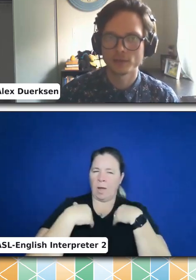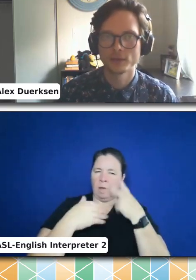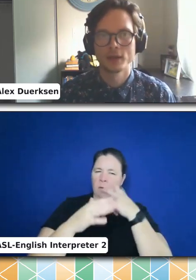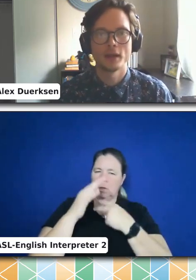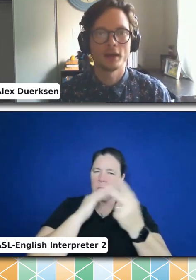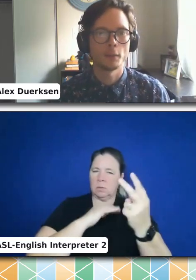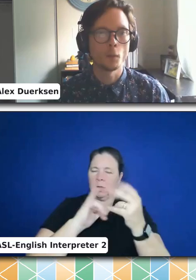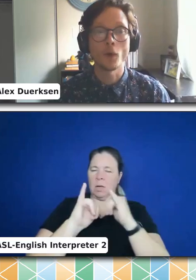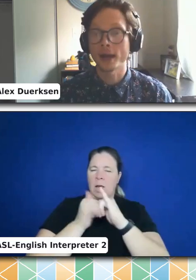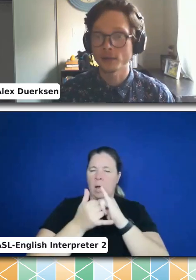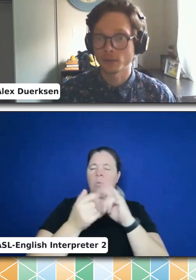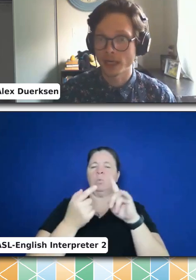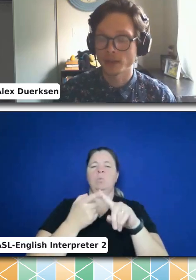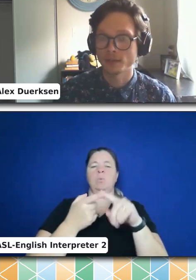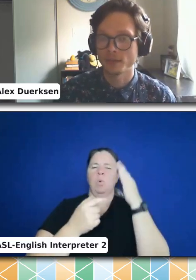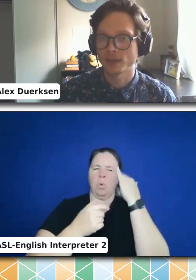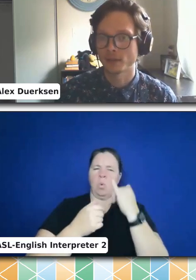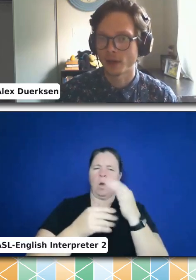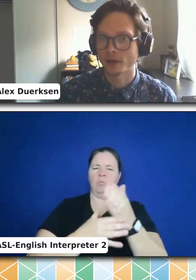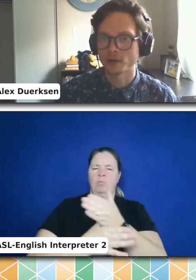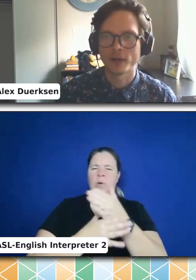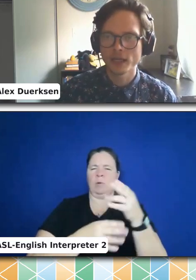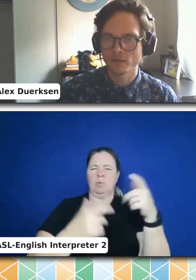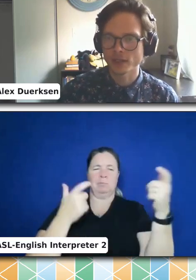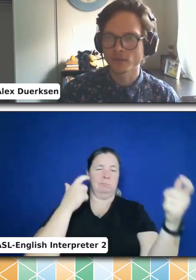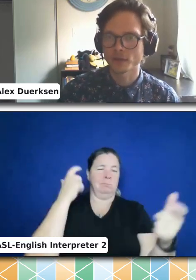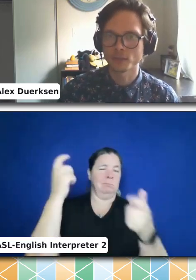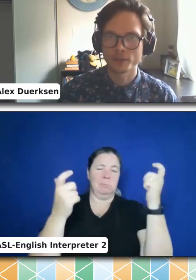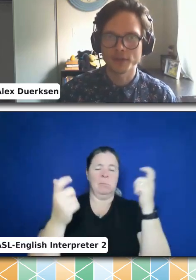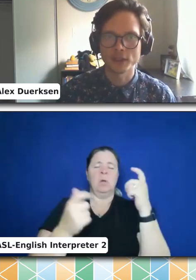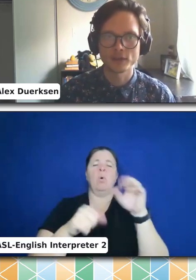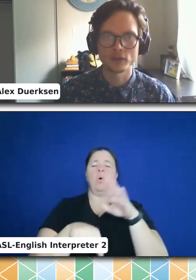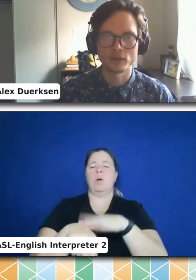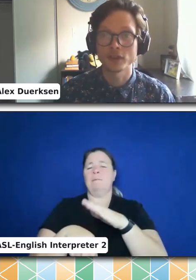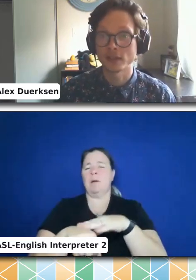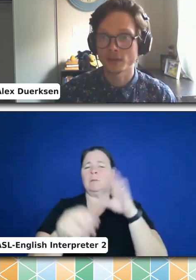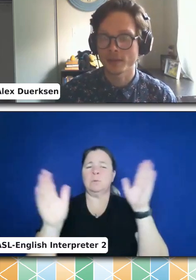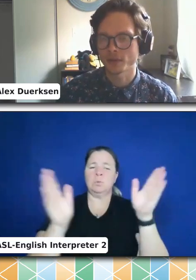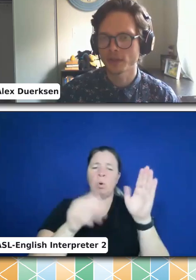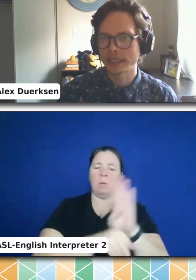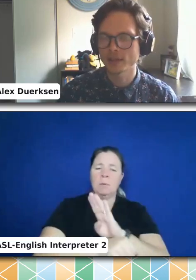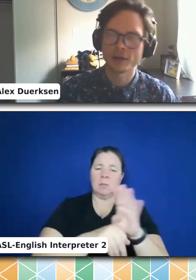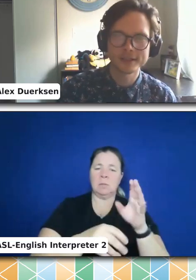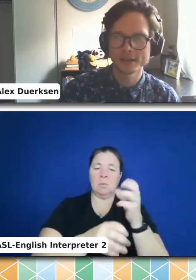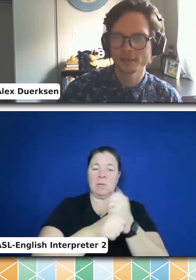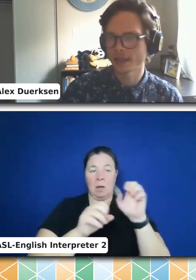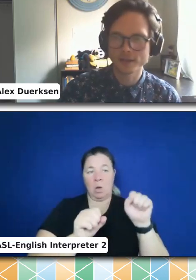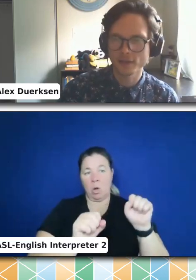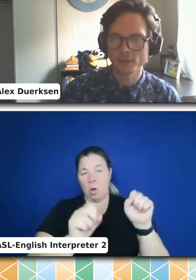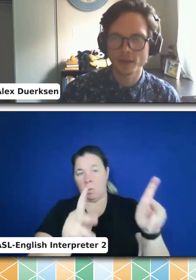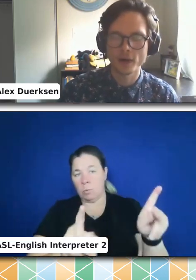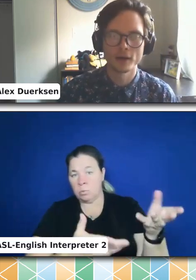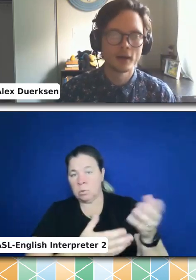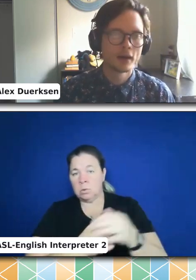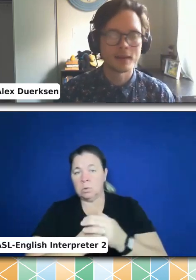Um, why those ranges might be so large, or any advice for a small business who sees those opportunities? Are they… like, is it something where.